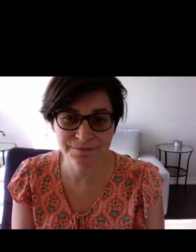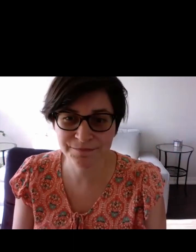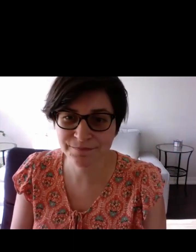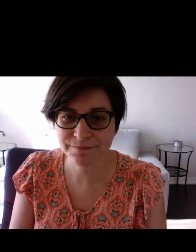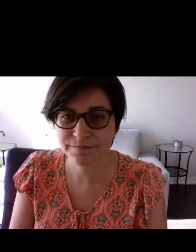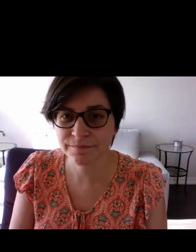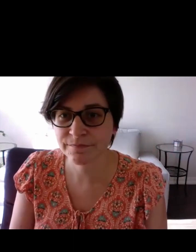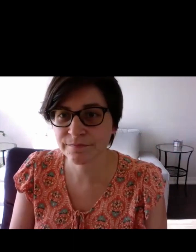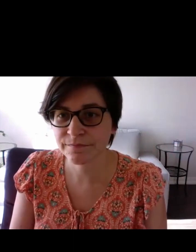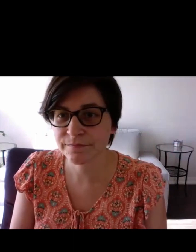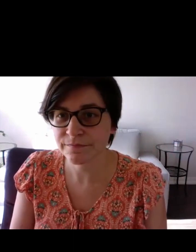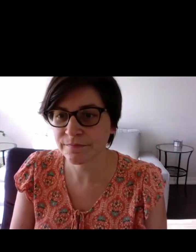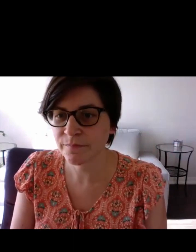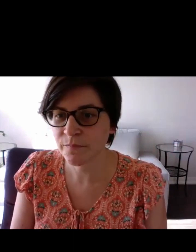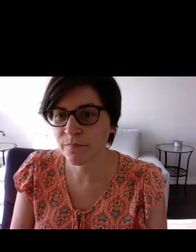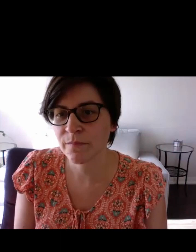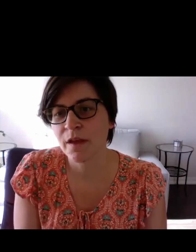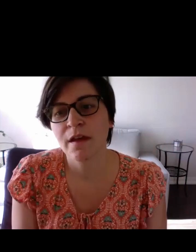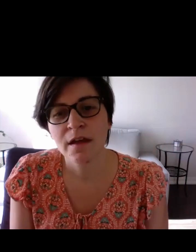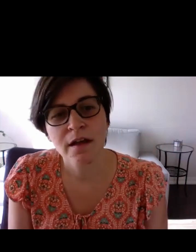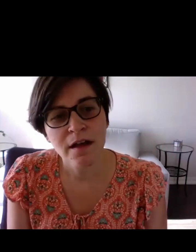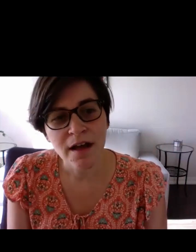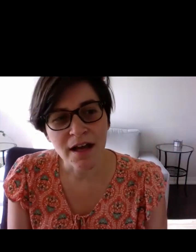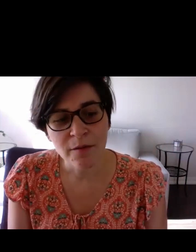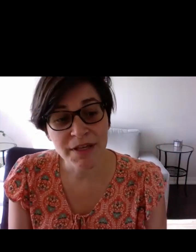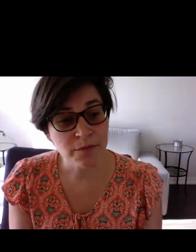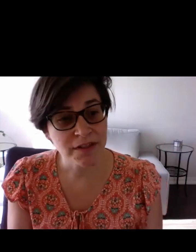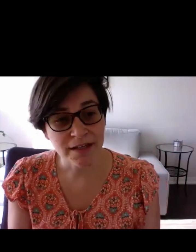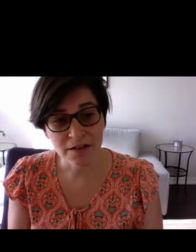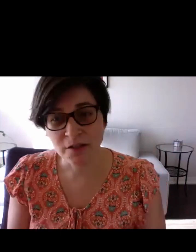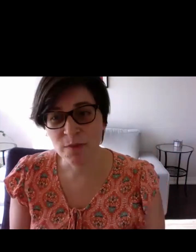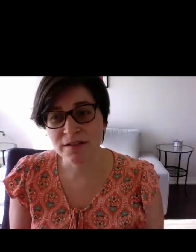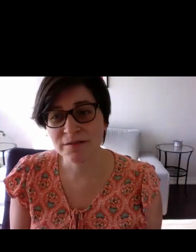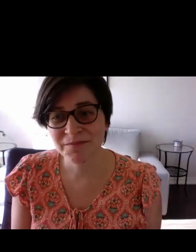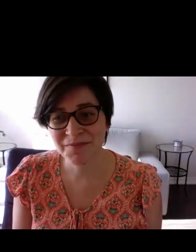I will begin with a land acknowledgment.